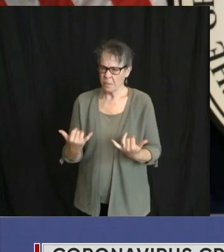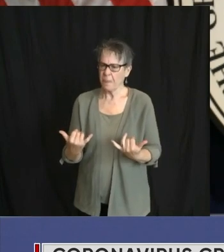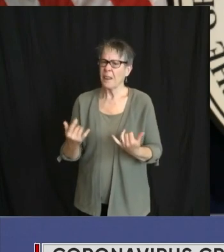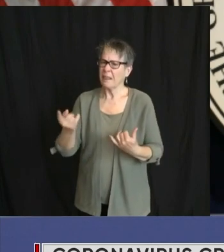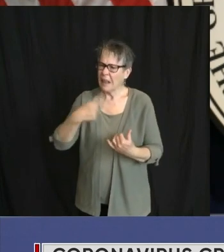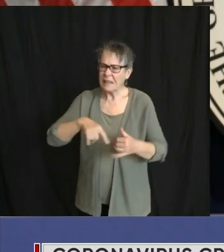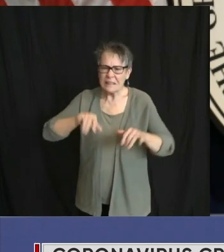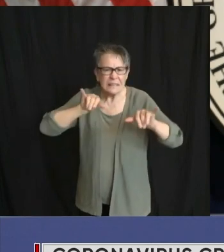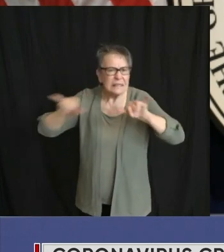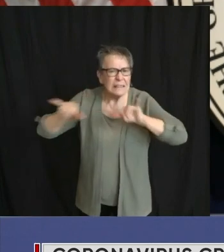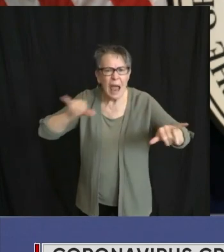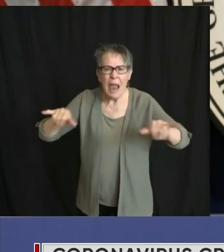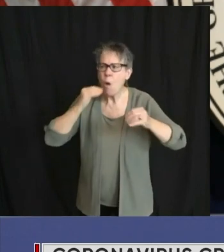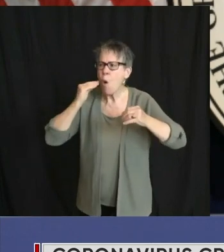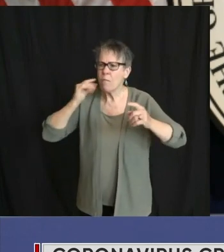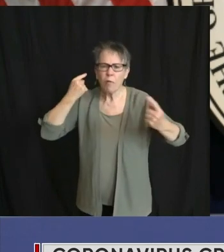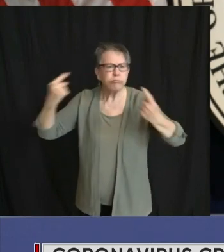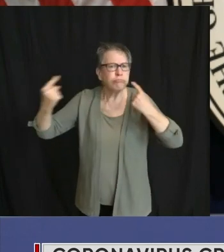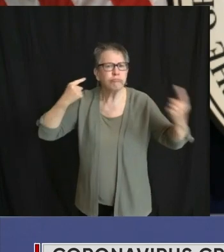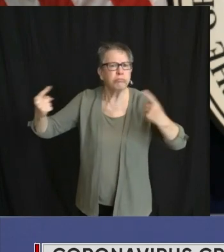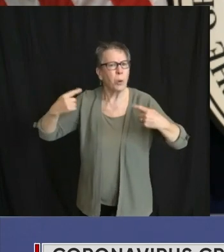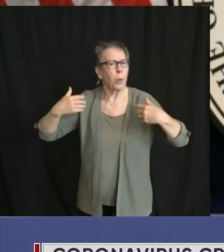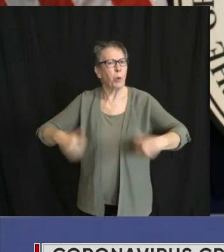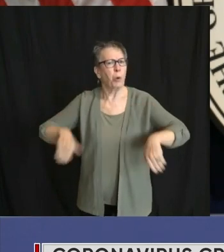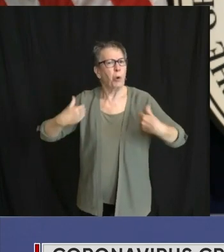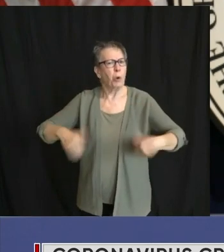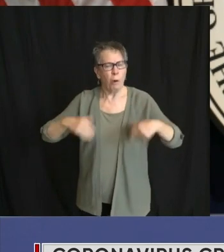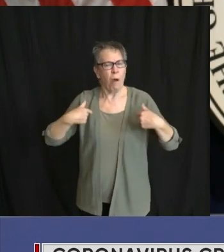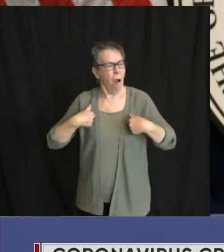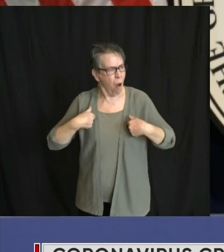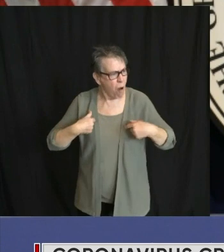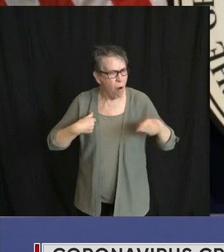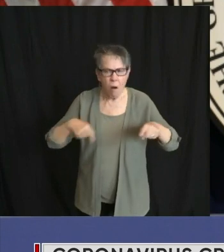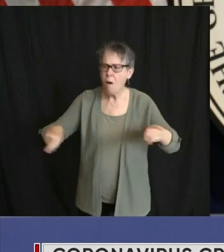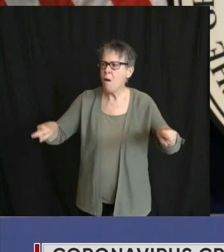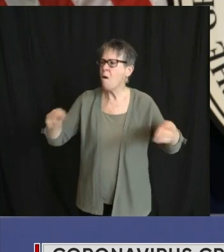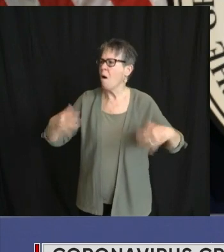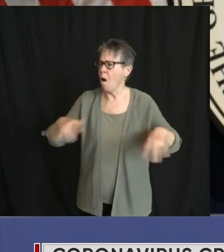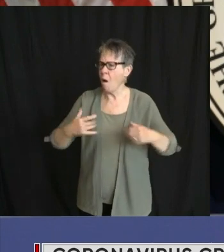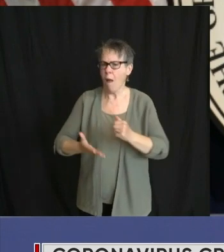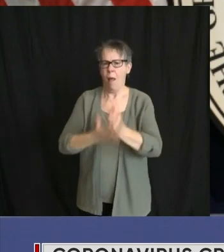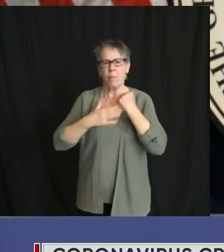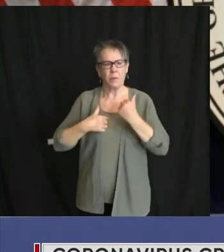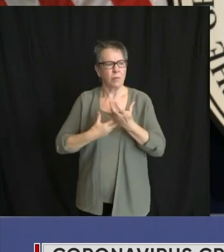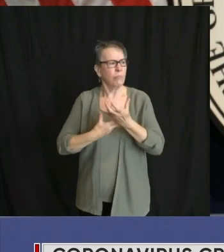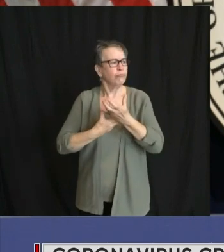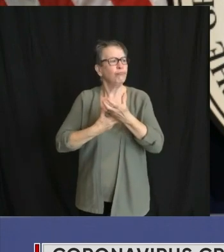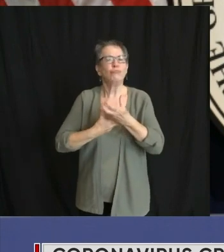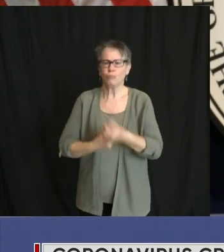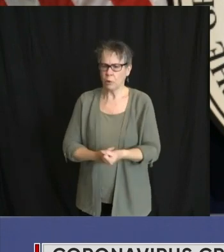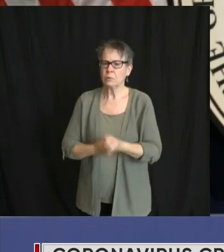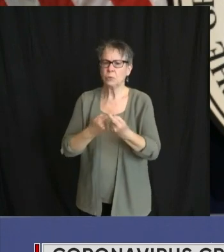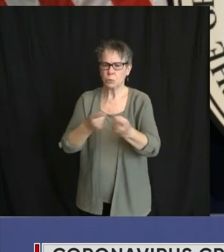WILL OPEN THESE UP BUT YOU GOT TO BEHAVE IN A CERTAIN WAY.